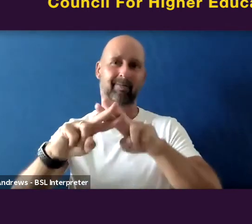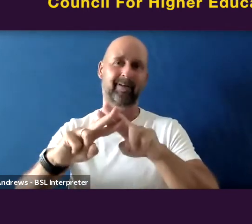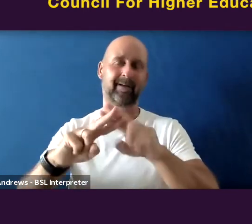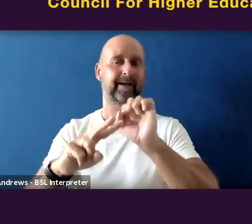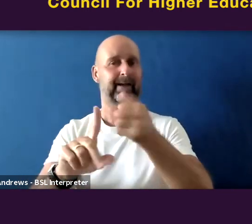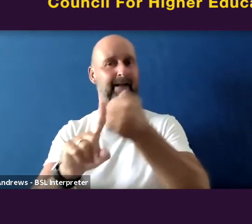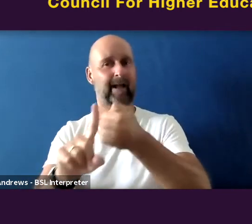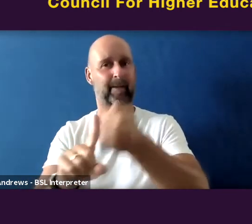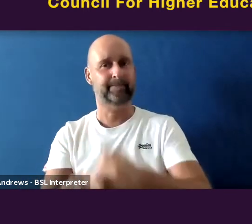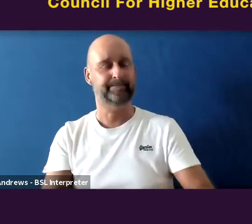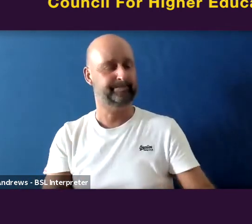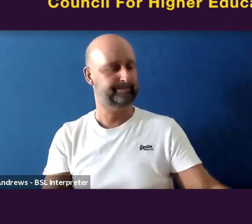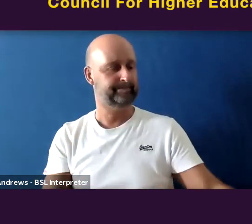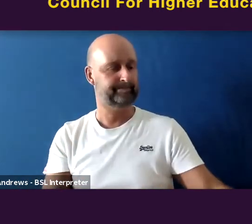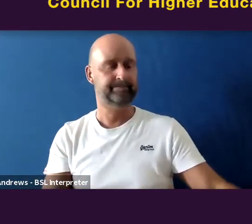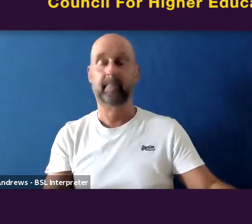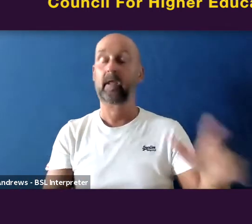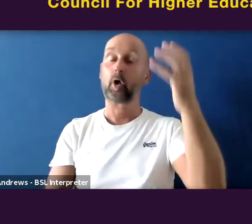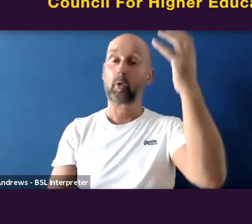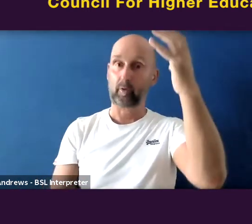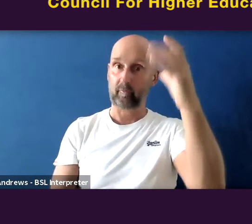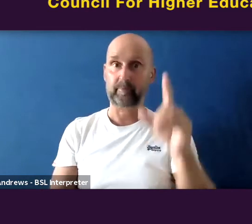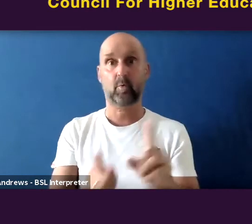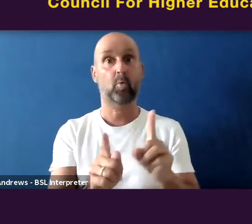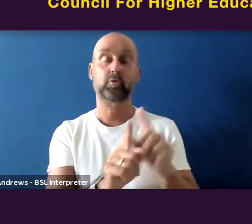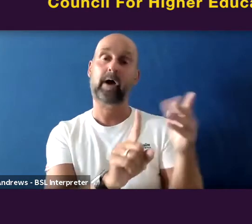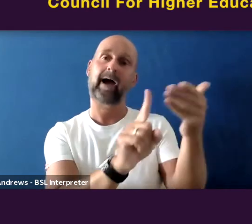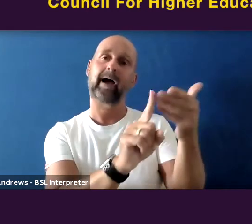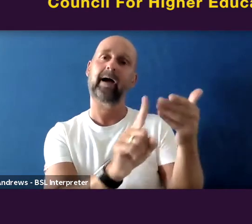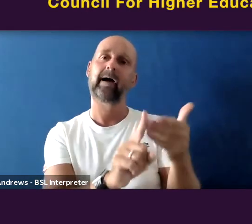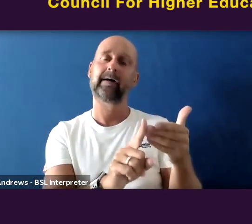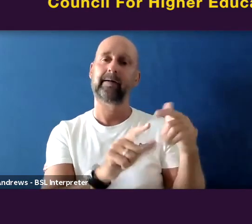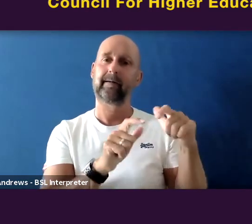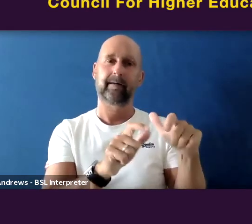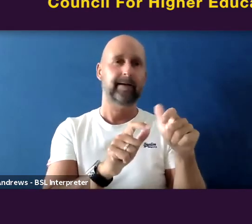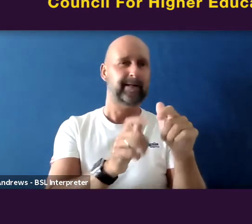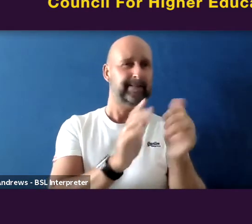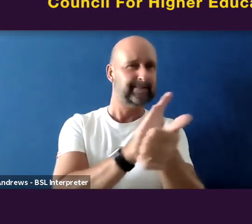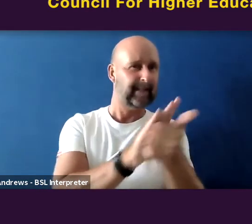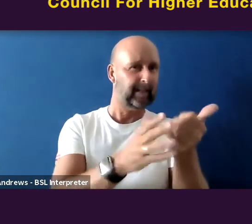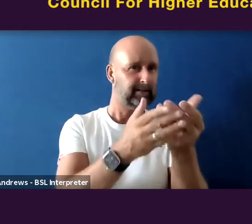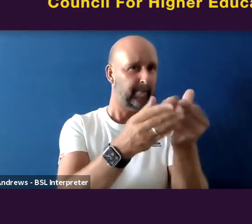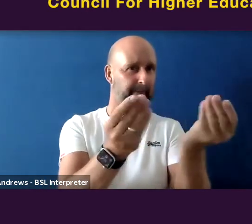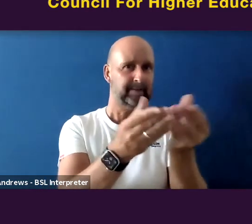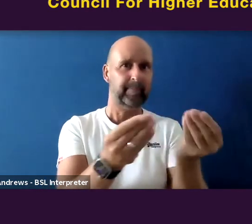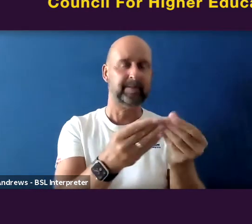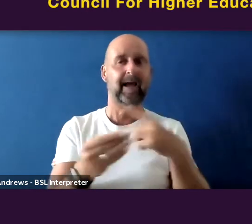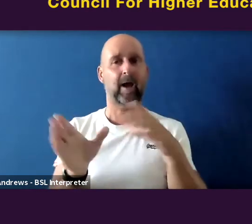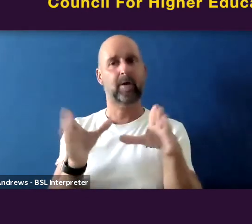The Government have also identified persistent skills shortages in our sector within the creative